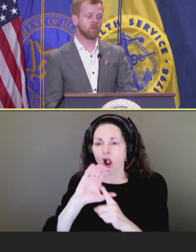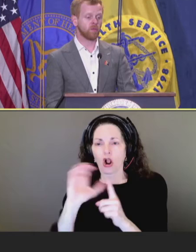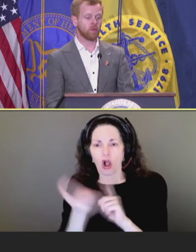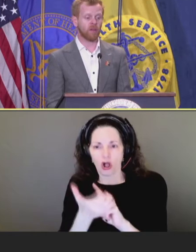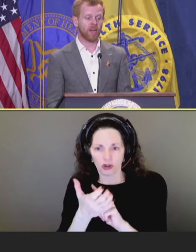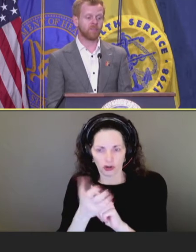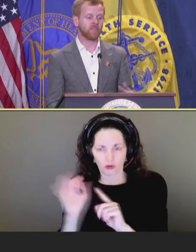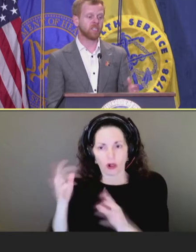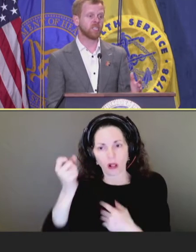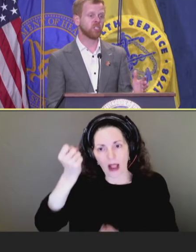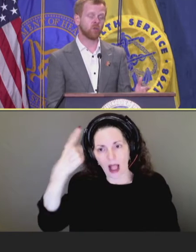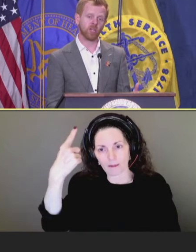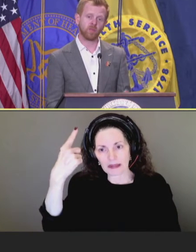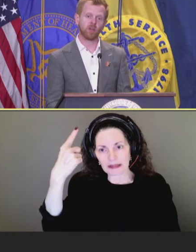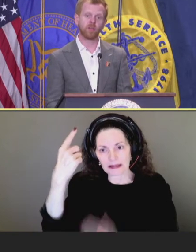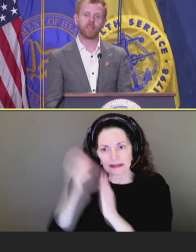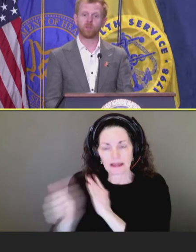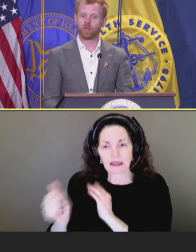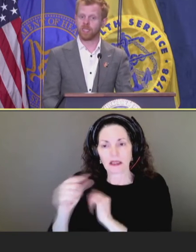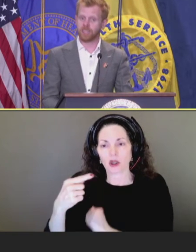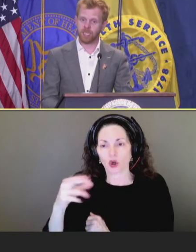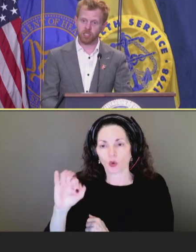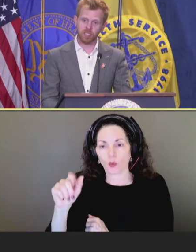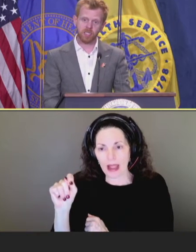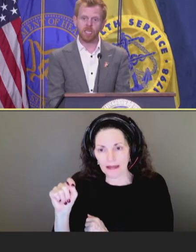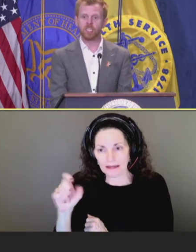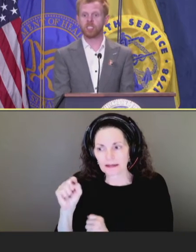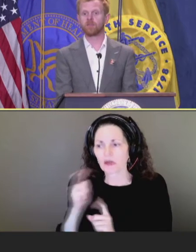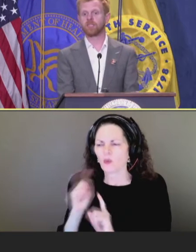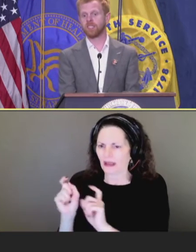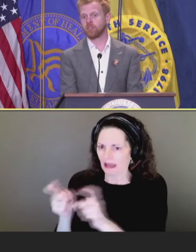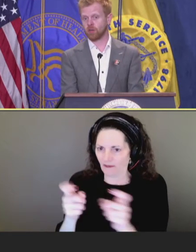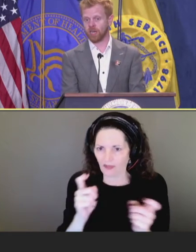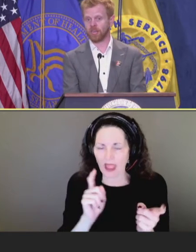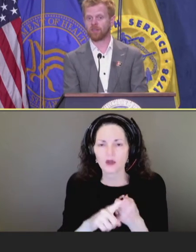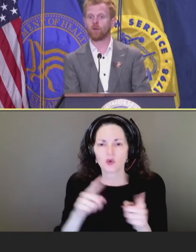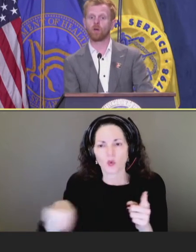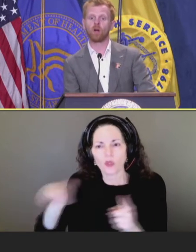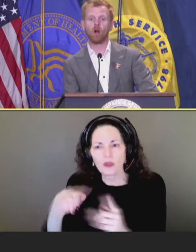we provide funding to our community-based organizations to then receive training for all